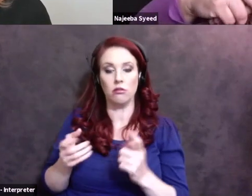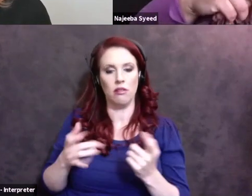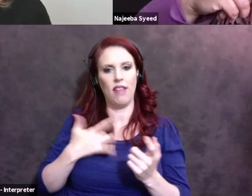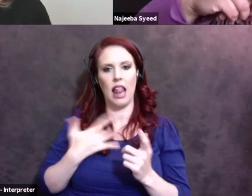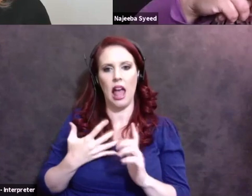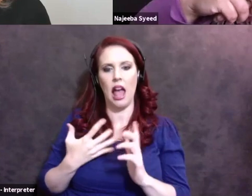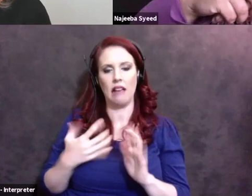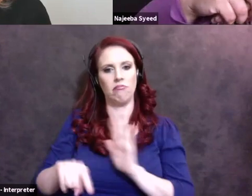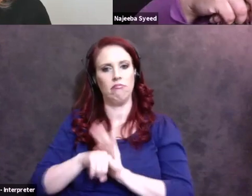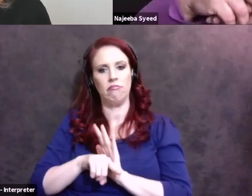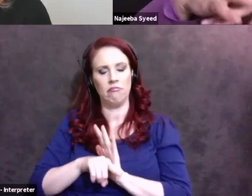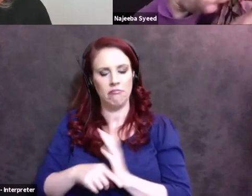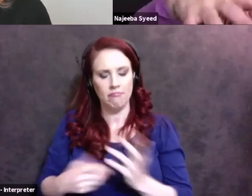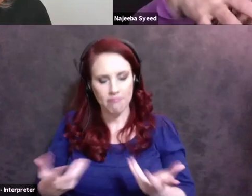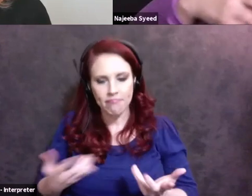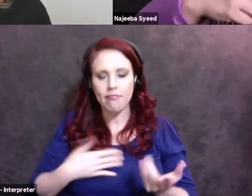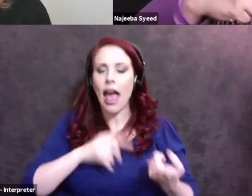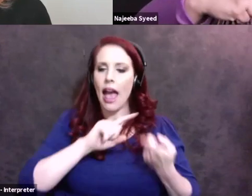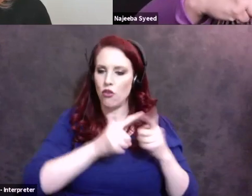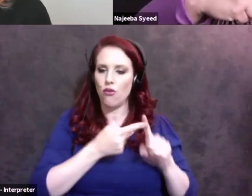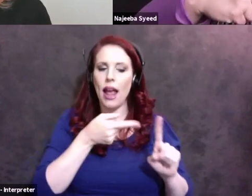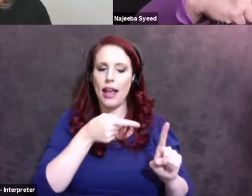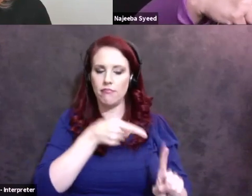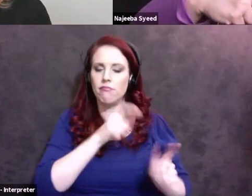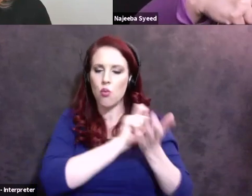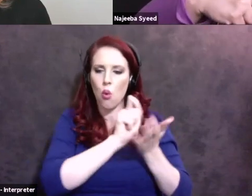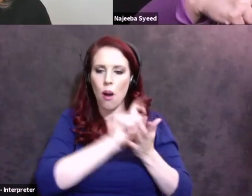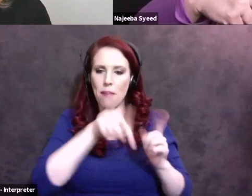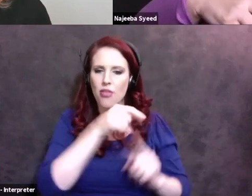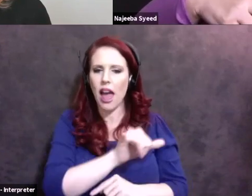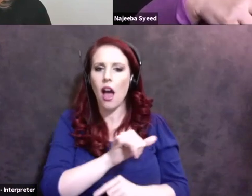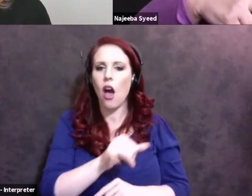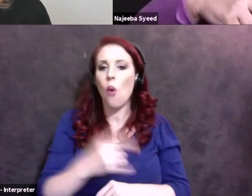that has written about this and she said she considered it a superpower.